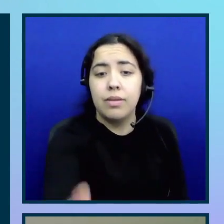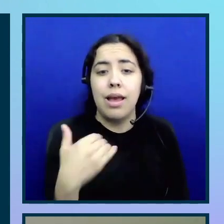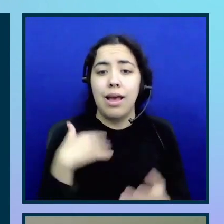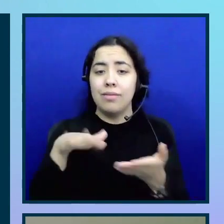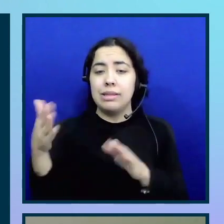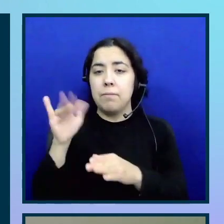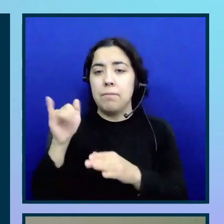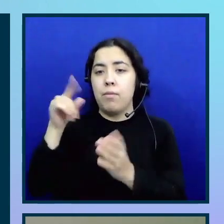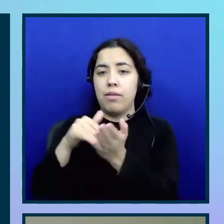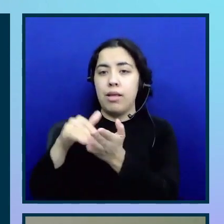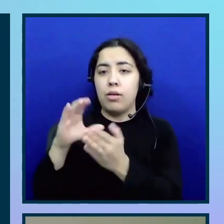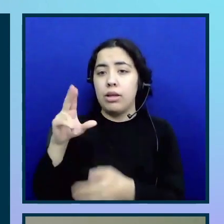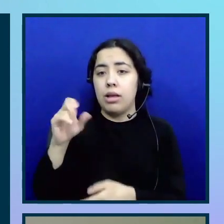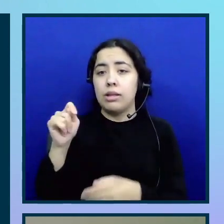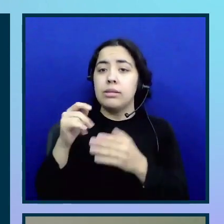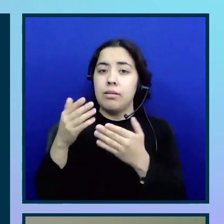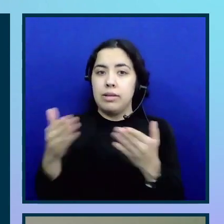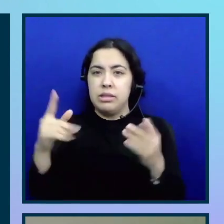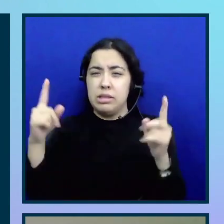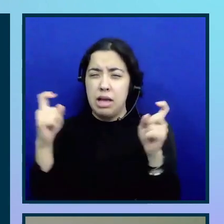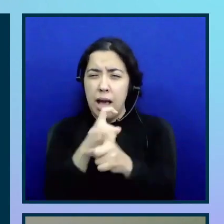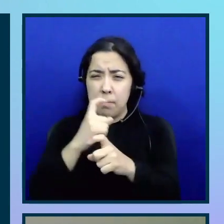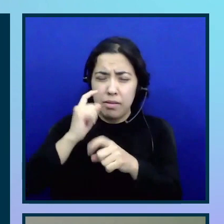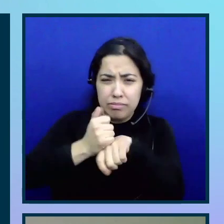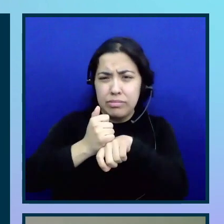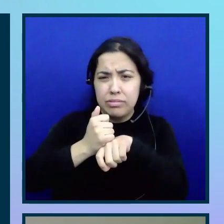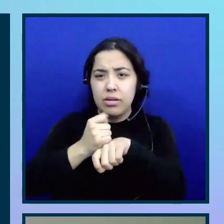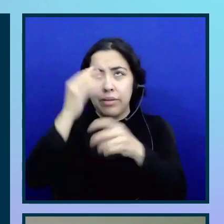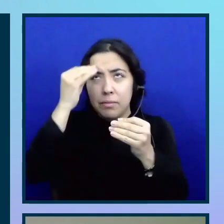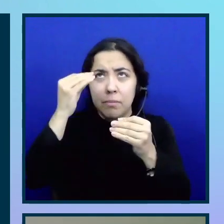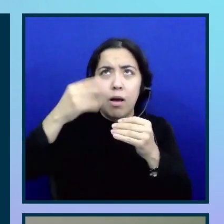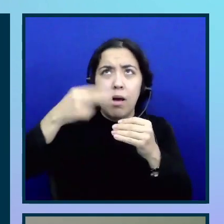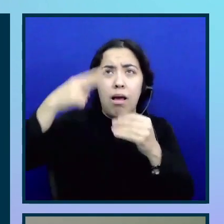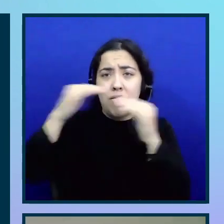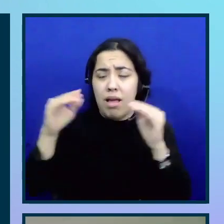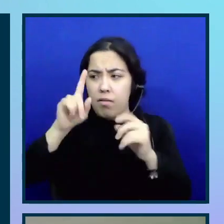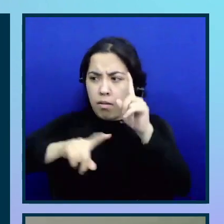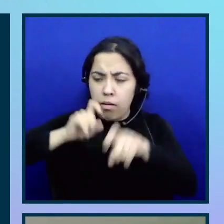where, because we're building something complex, we're thinking about big high level questions and those obviously matter and need to be an nail down,